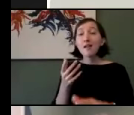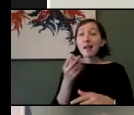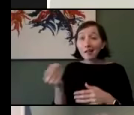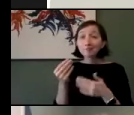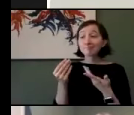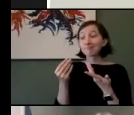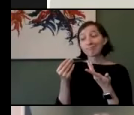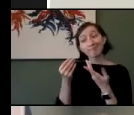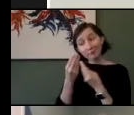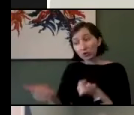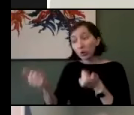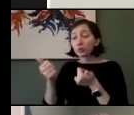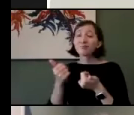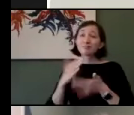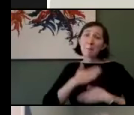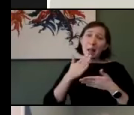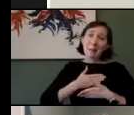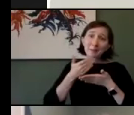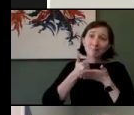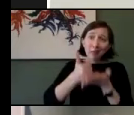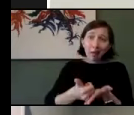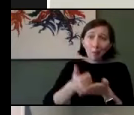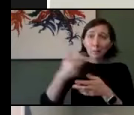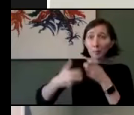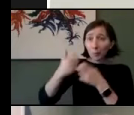There are a lot of folks in the same situation.